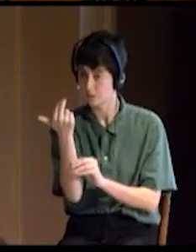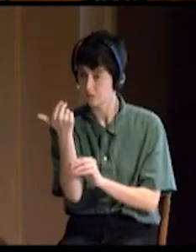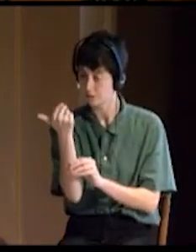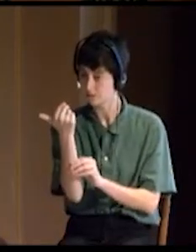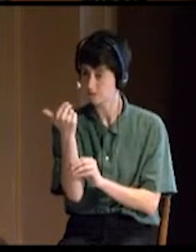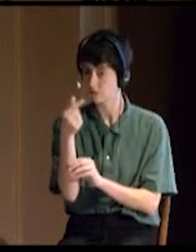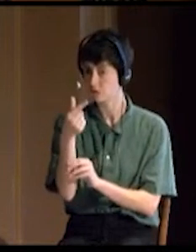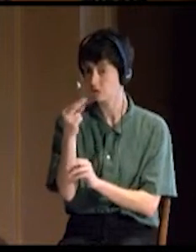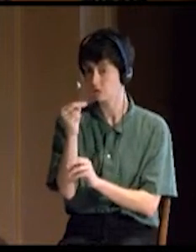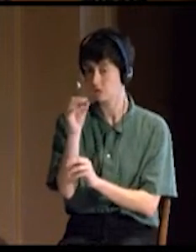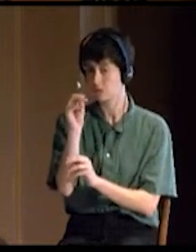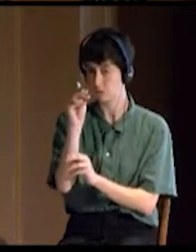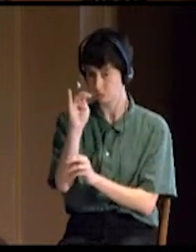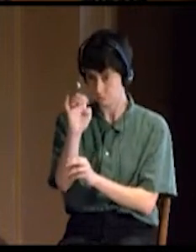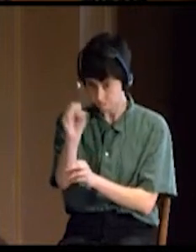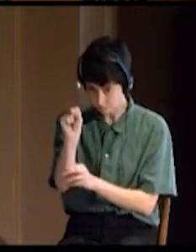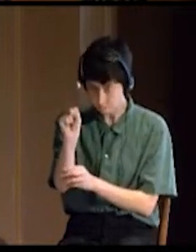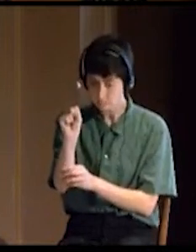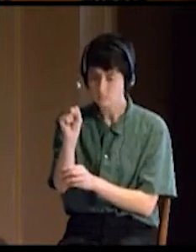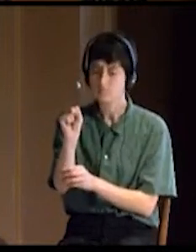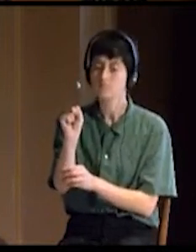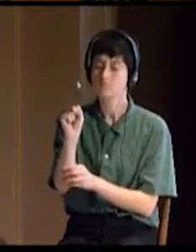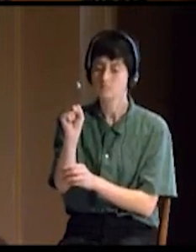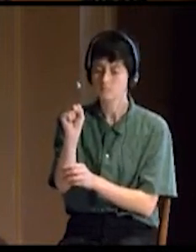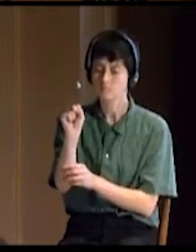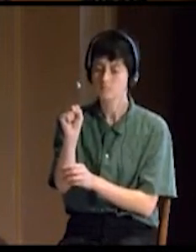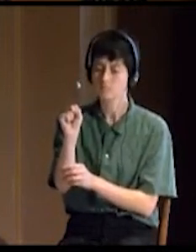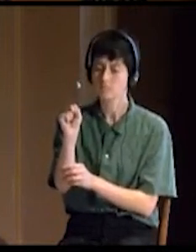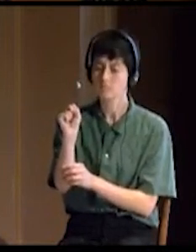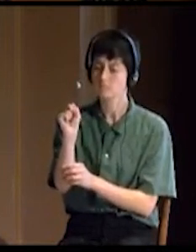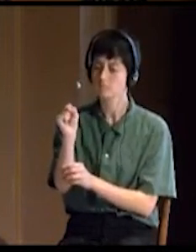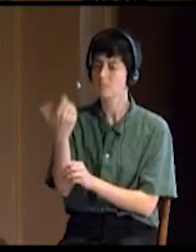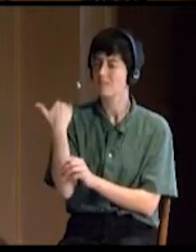I thought, how about we also add some historical samples?